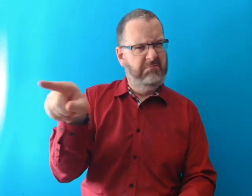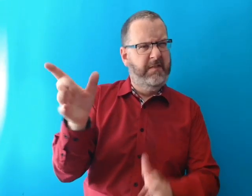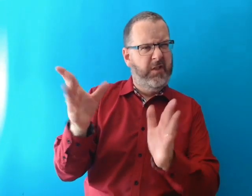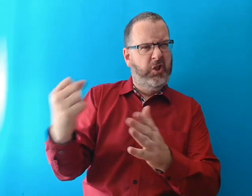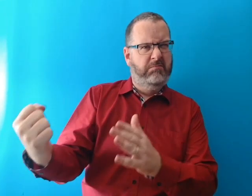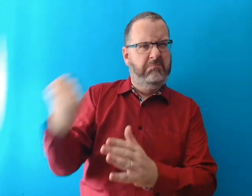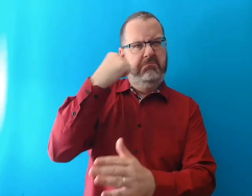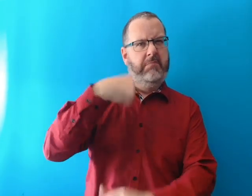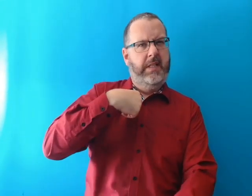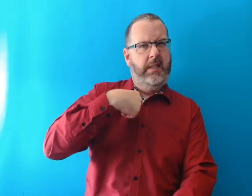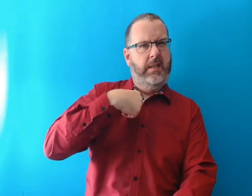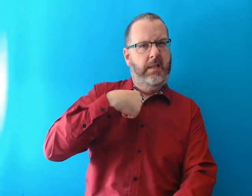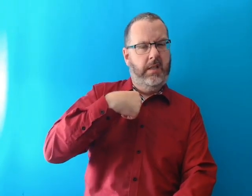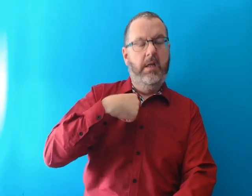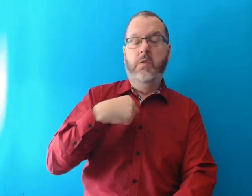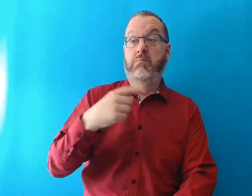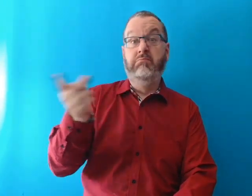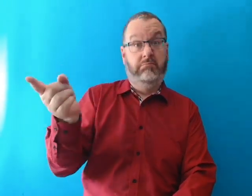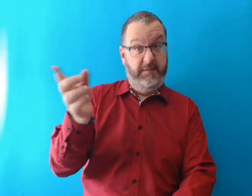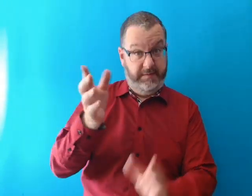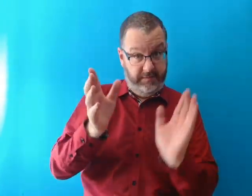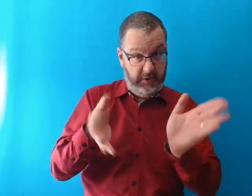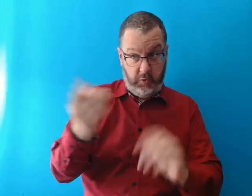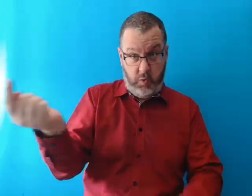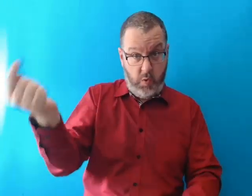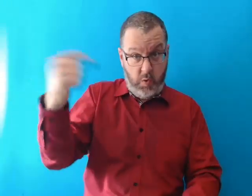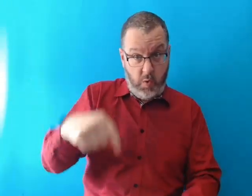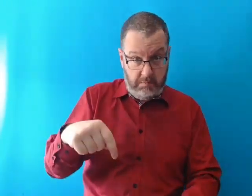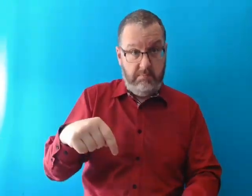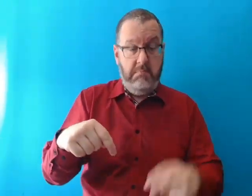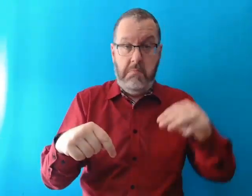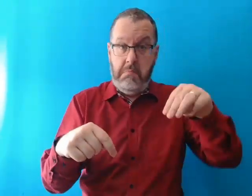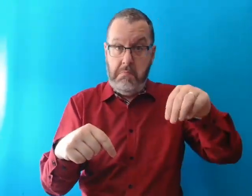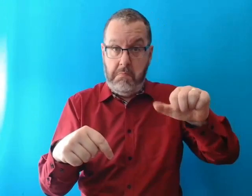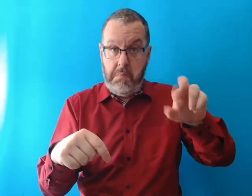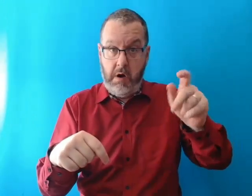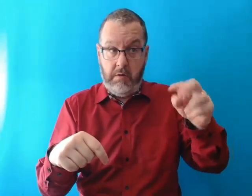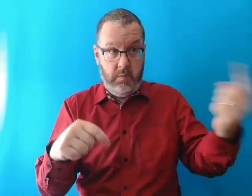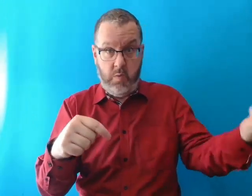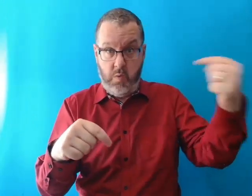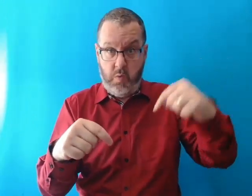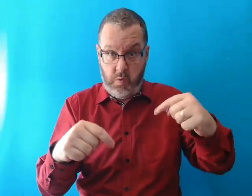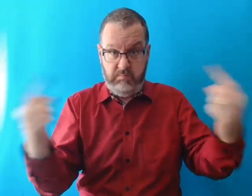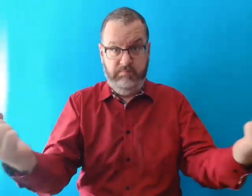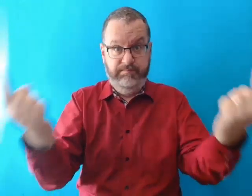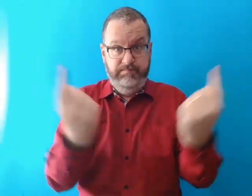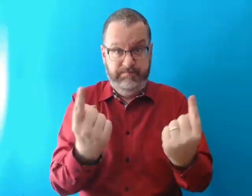and the two men went to the local Ballinrobe Petty Sessions court.